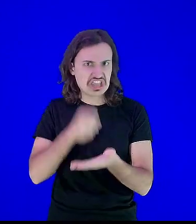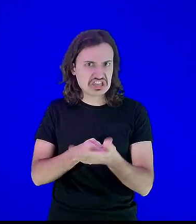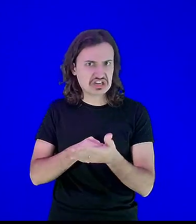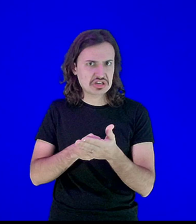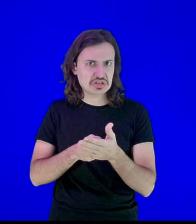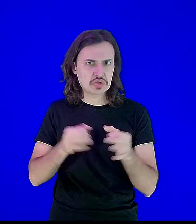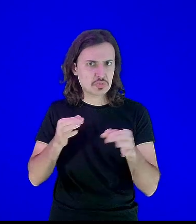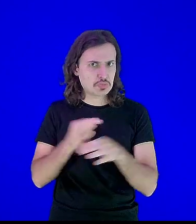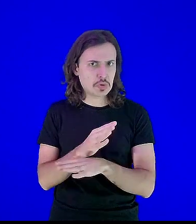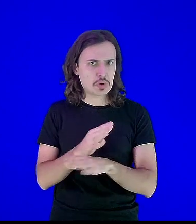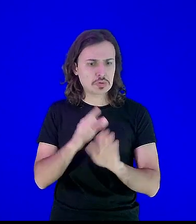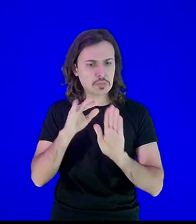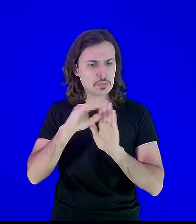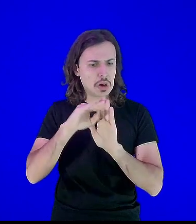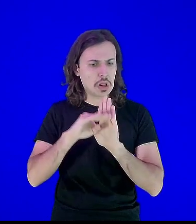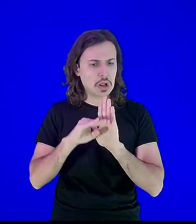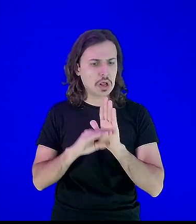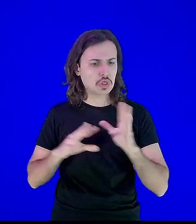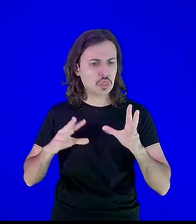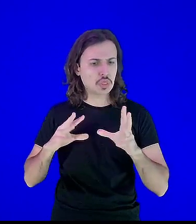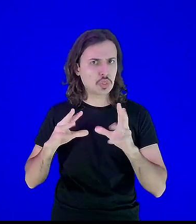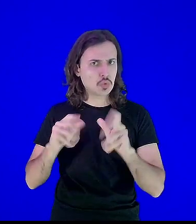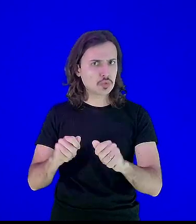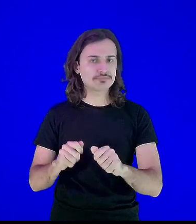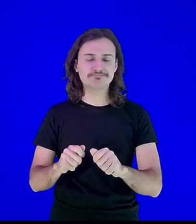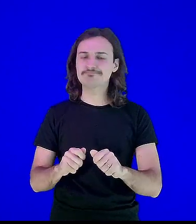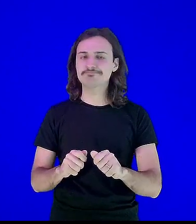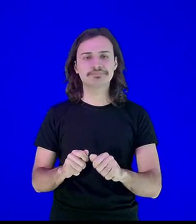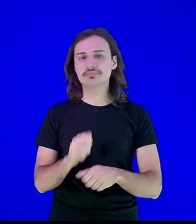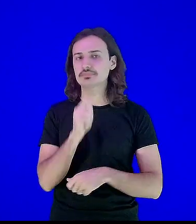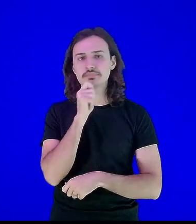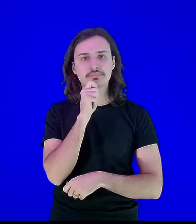for example, I will try to implement tables for SignWriting